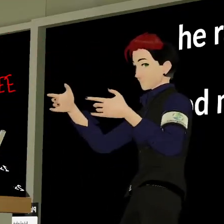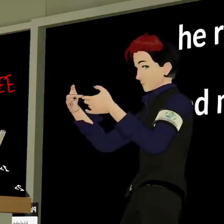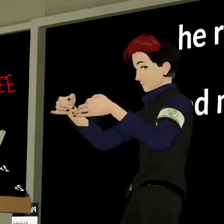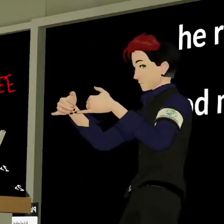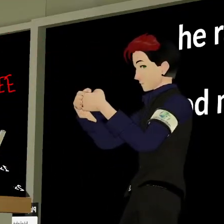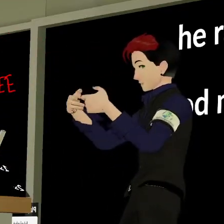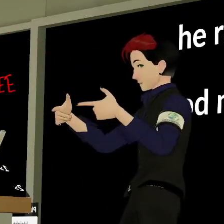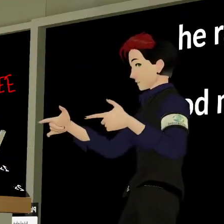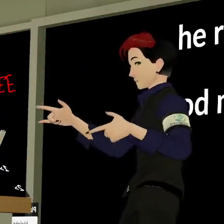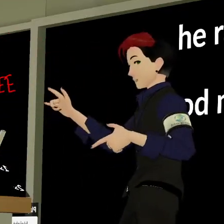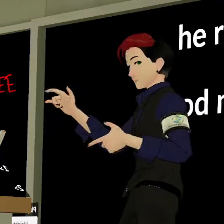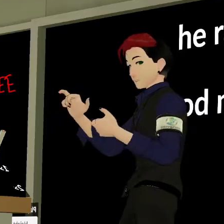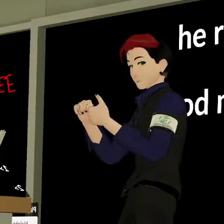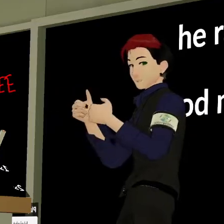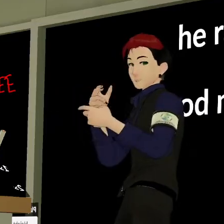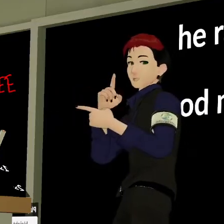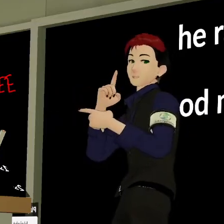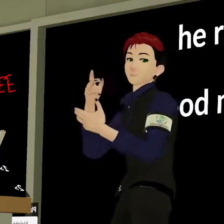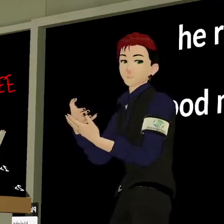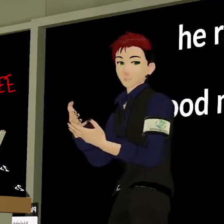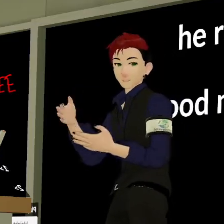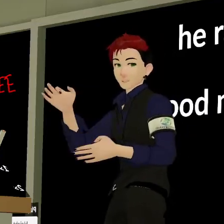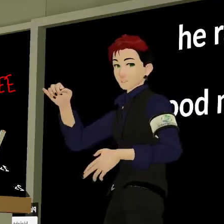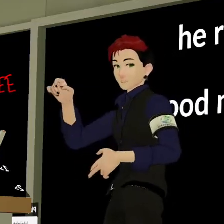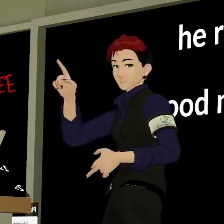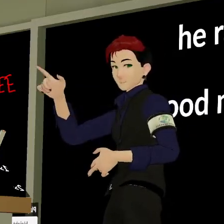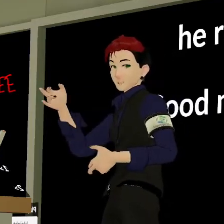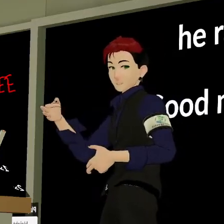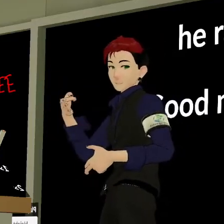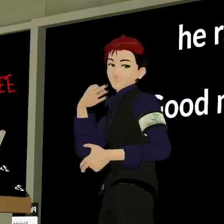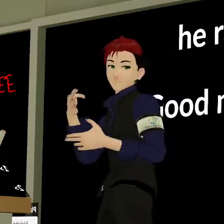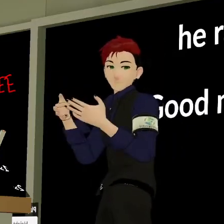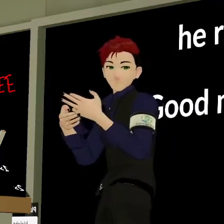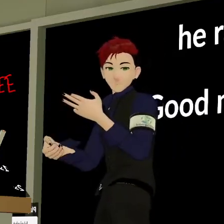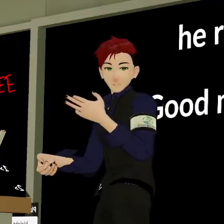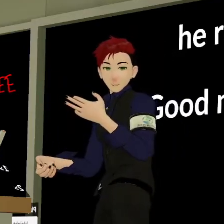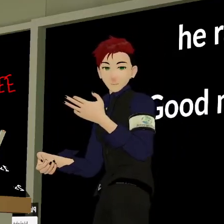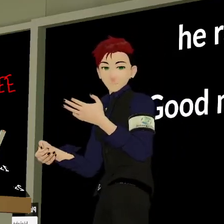this is playing with the language this is how you get to that ASL skill